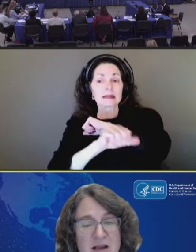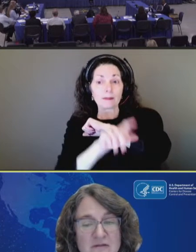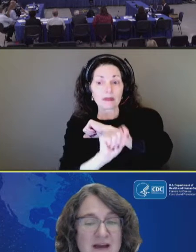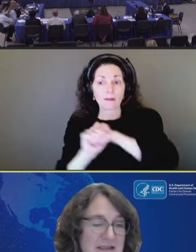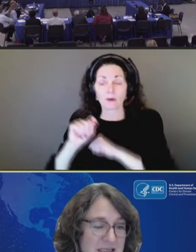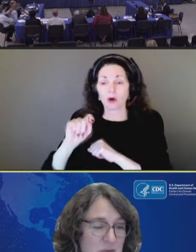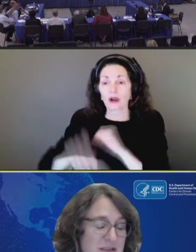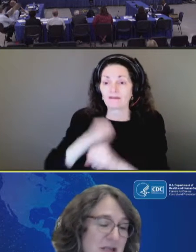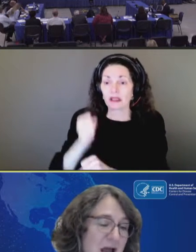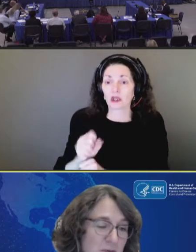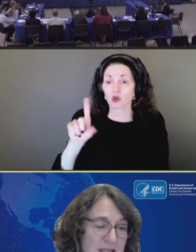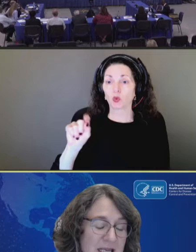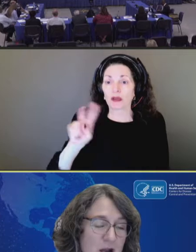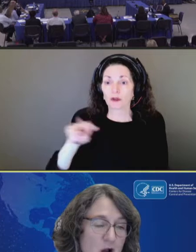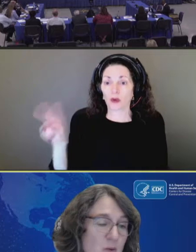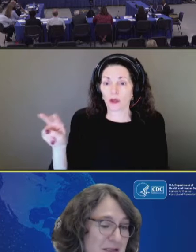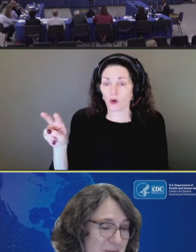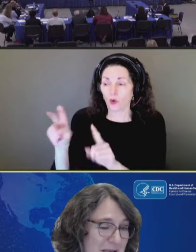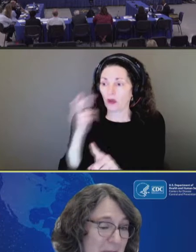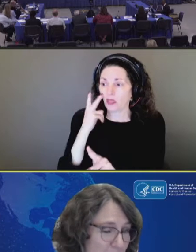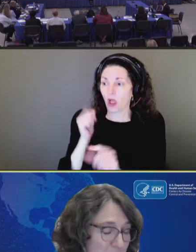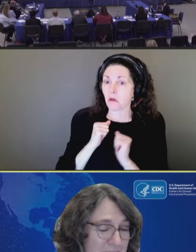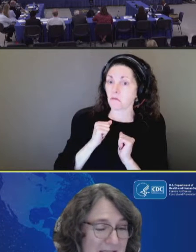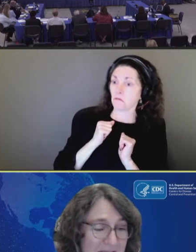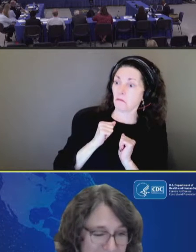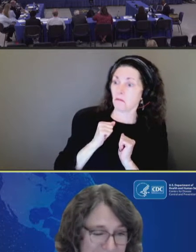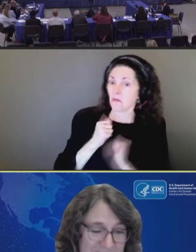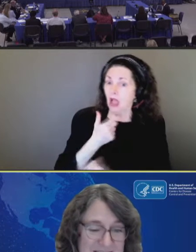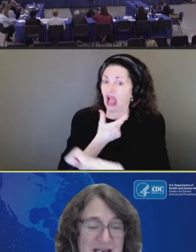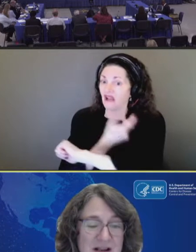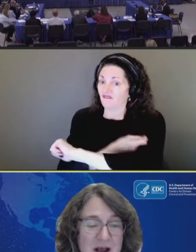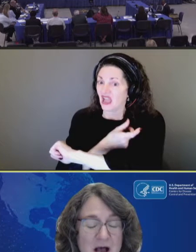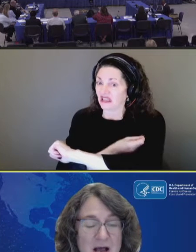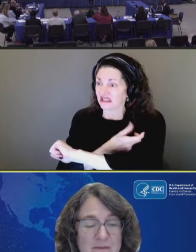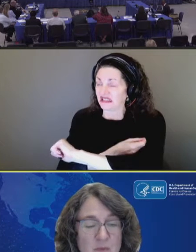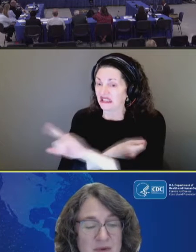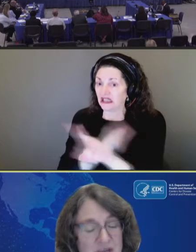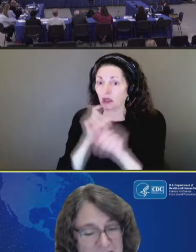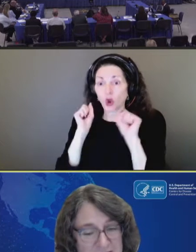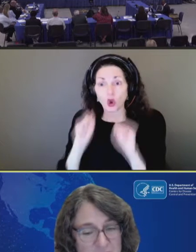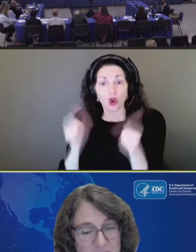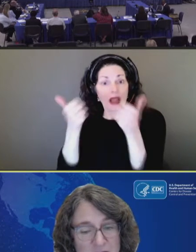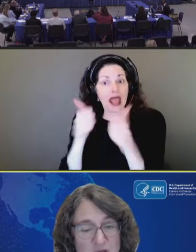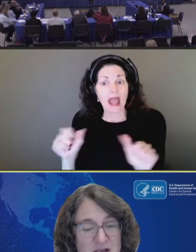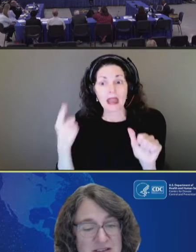that vaccine was not really always being equitably accessed, we started to launch